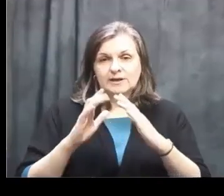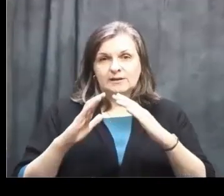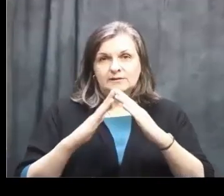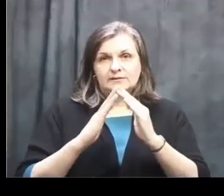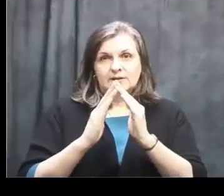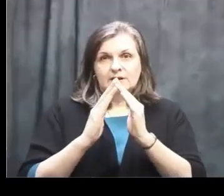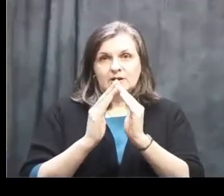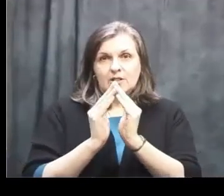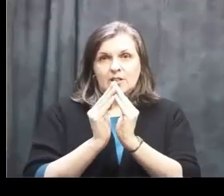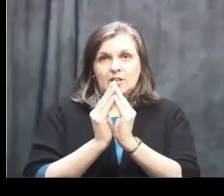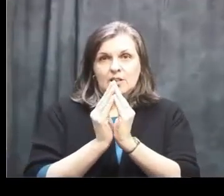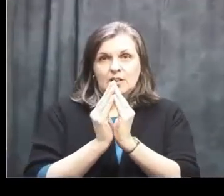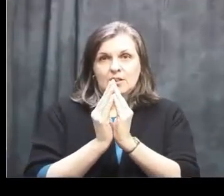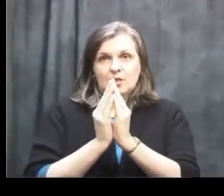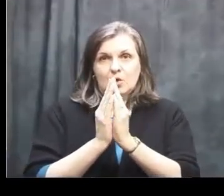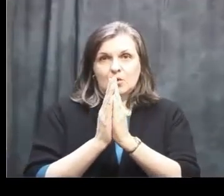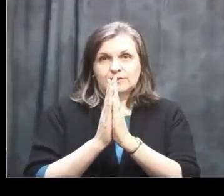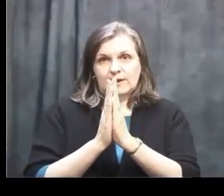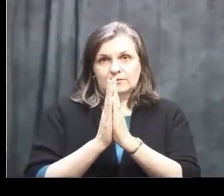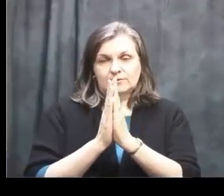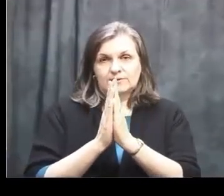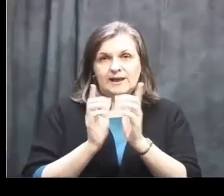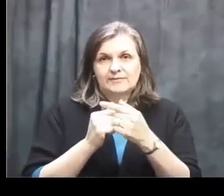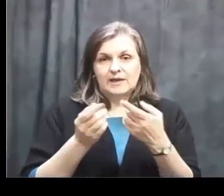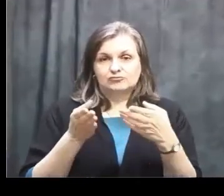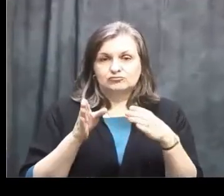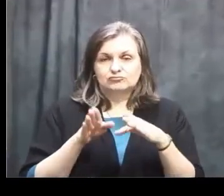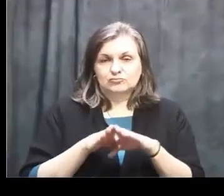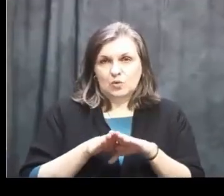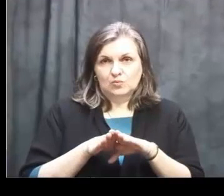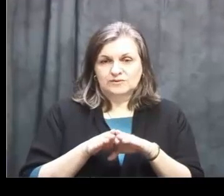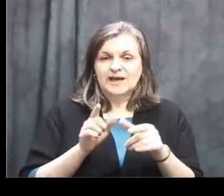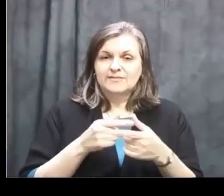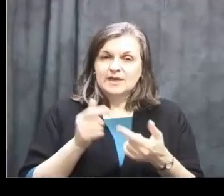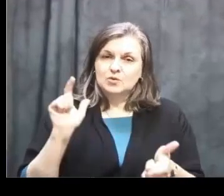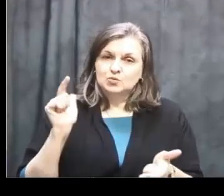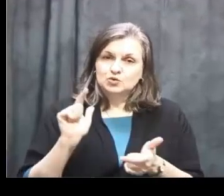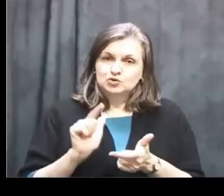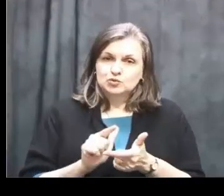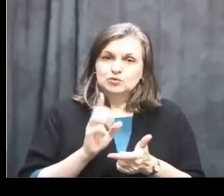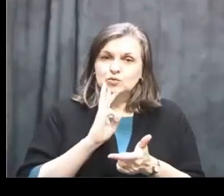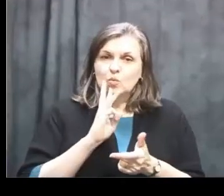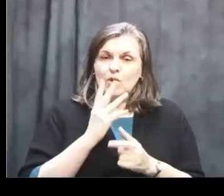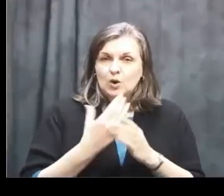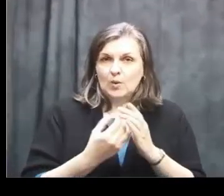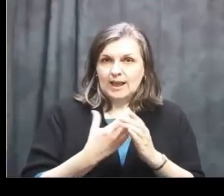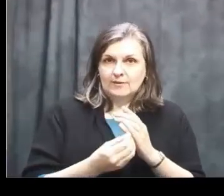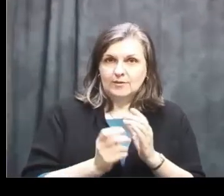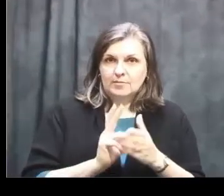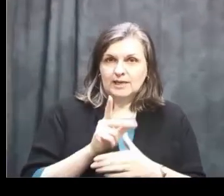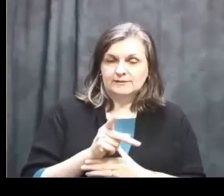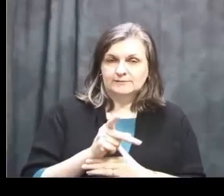the guard cells will want to close down so that the stoma will close and will minimize water loss. Well to do that